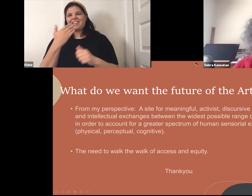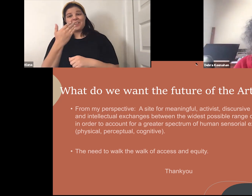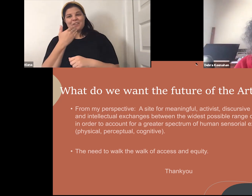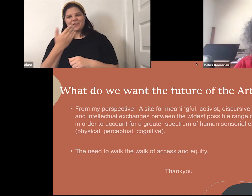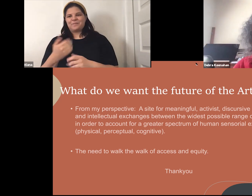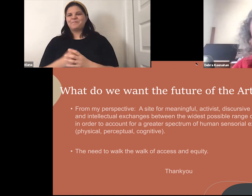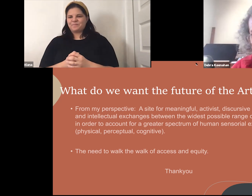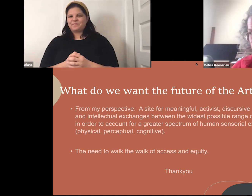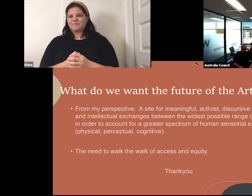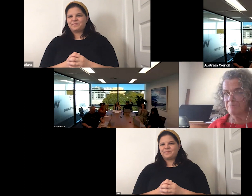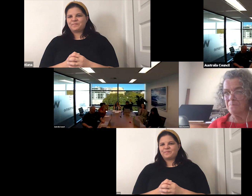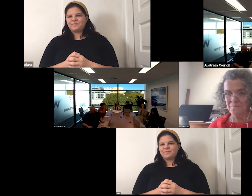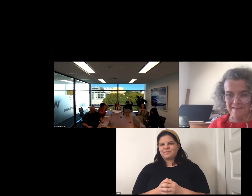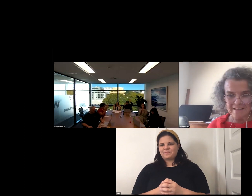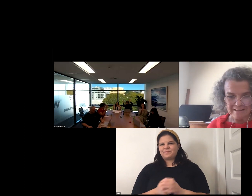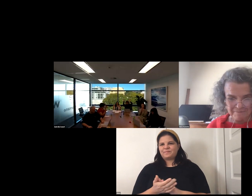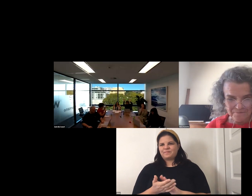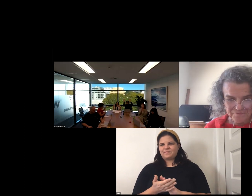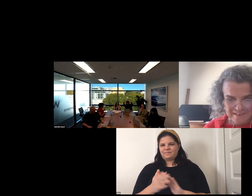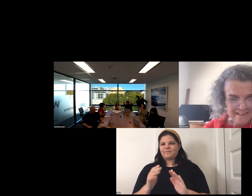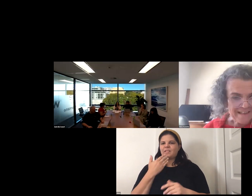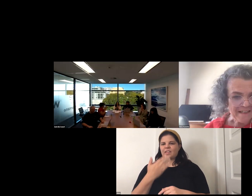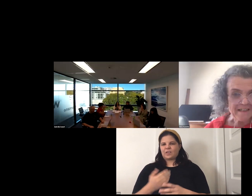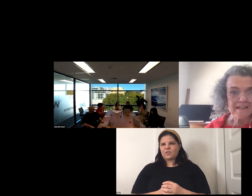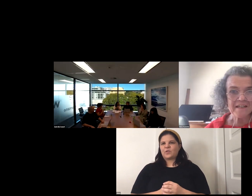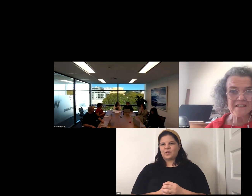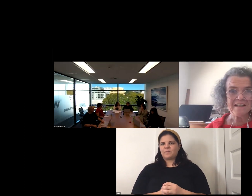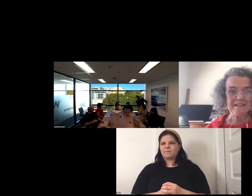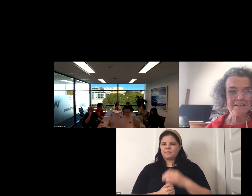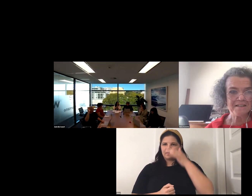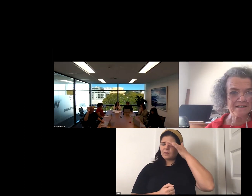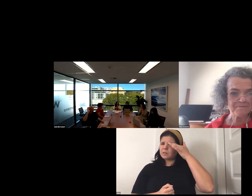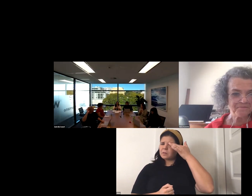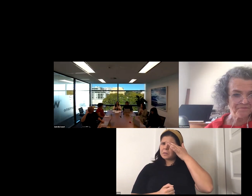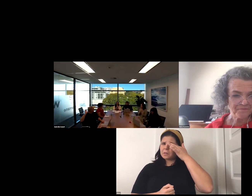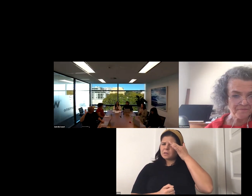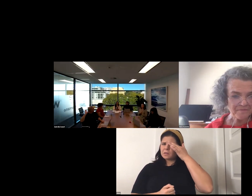Thank you so much. Are we muted? Unmuted.